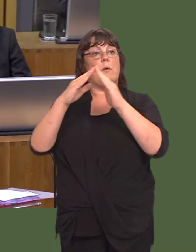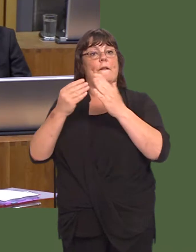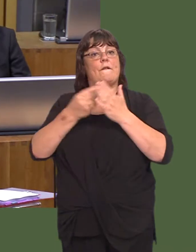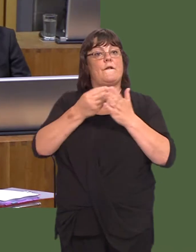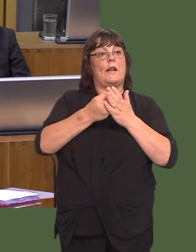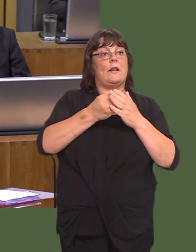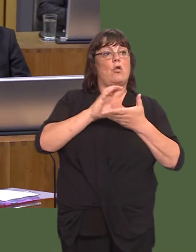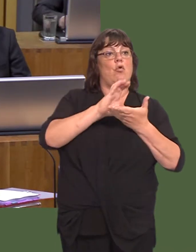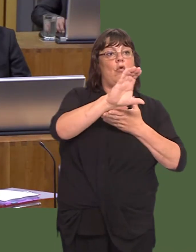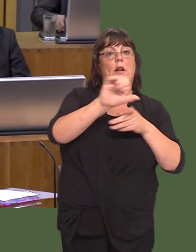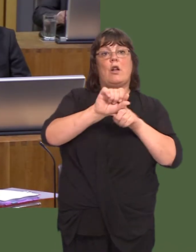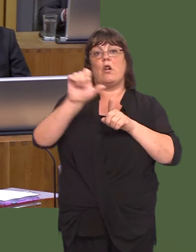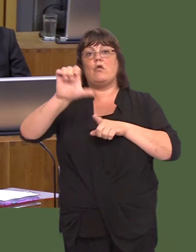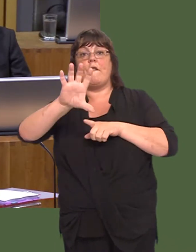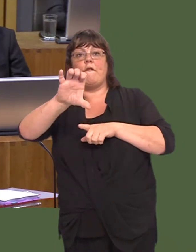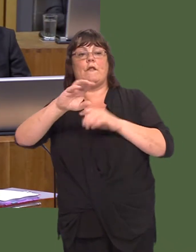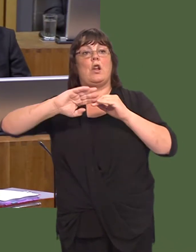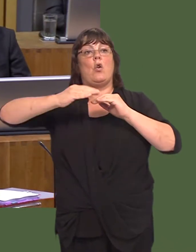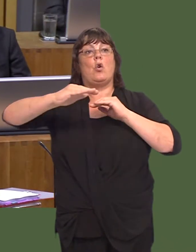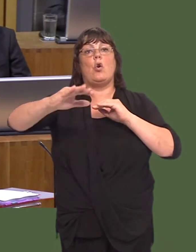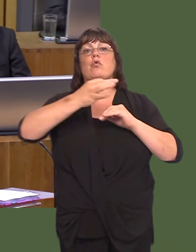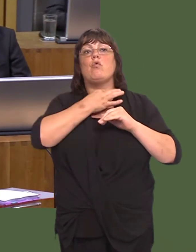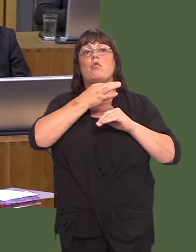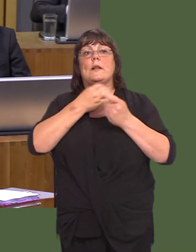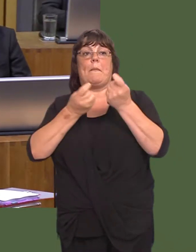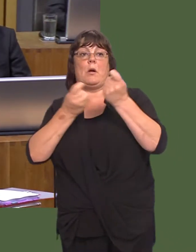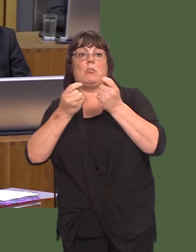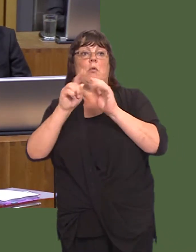housing finance grant and the £150 million coastal risk management programme, and those